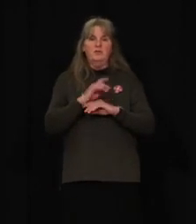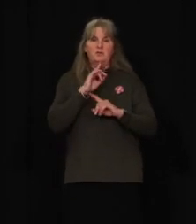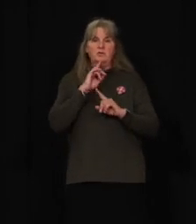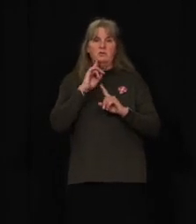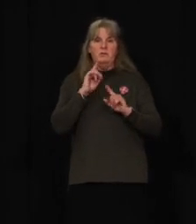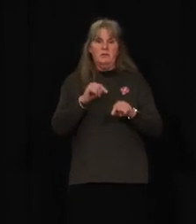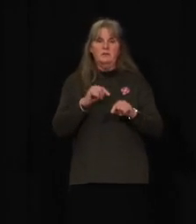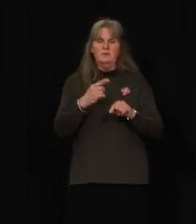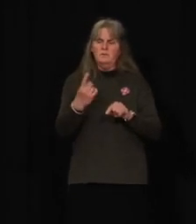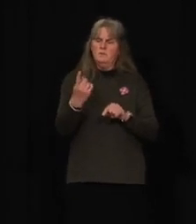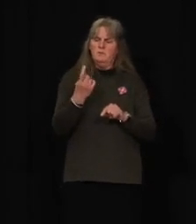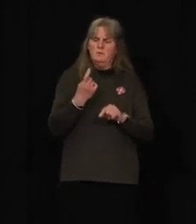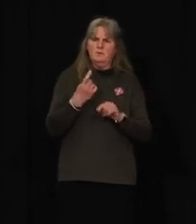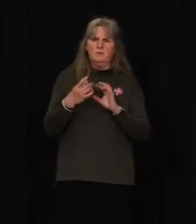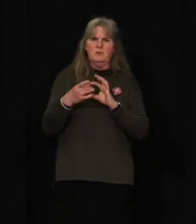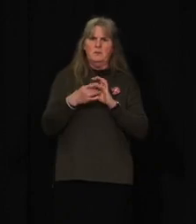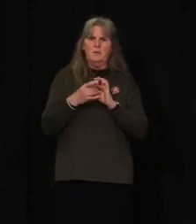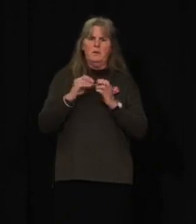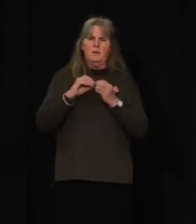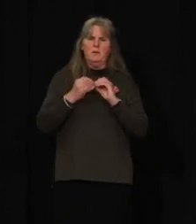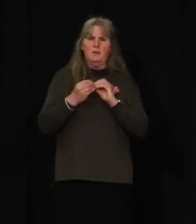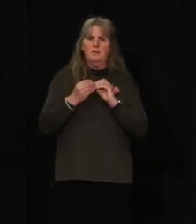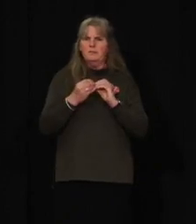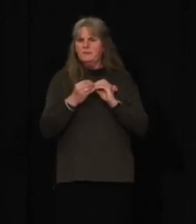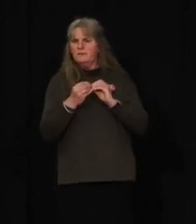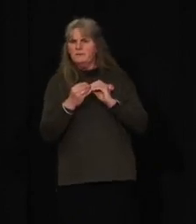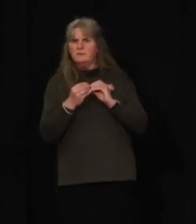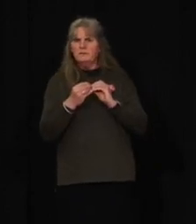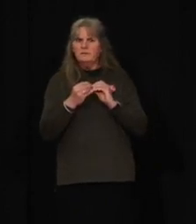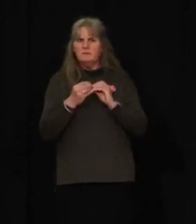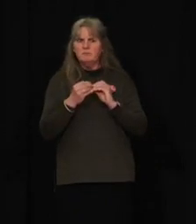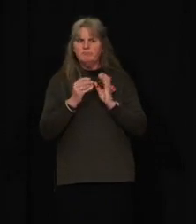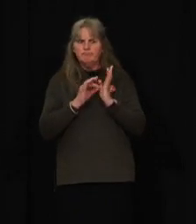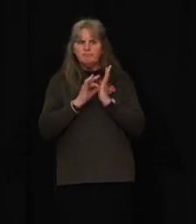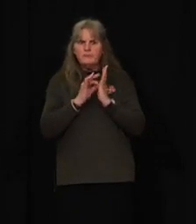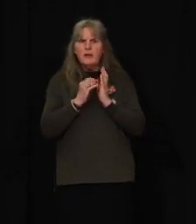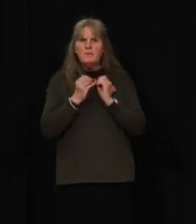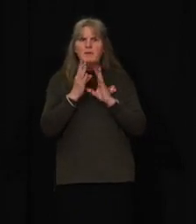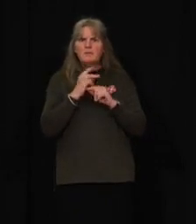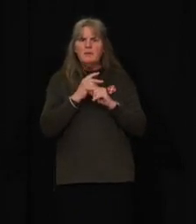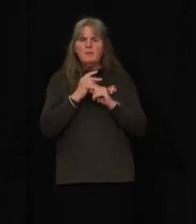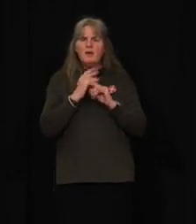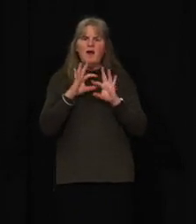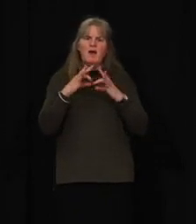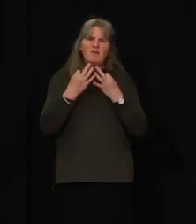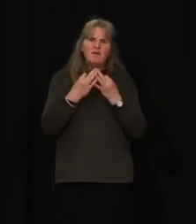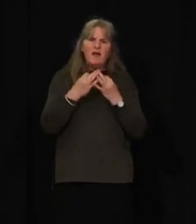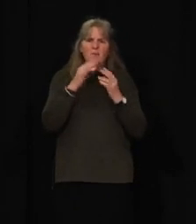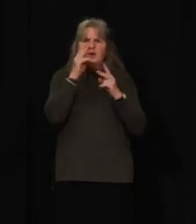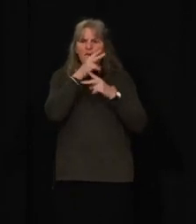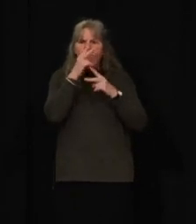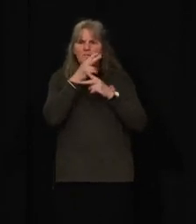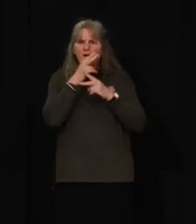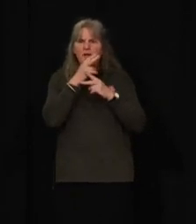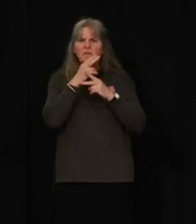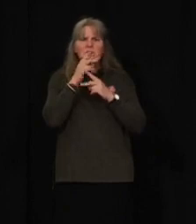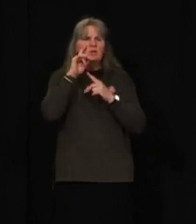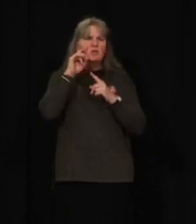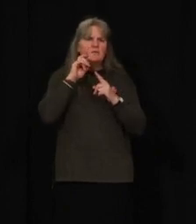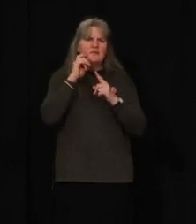Just to repeat in English, it was about the figures for domestic violence for sexualized violence.